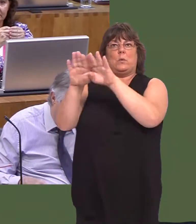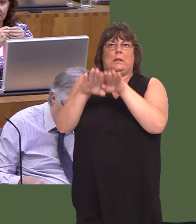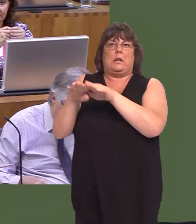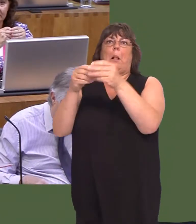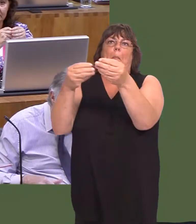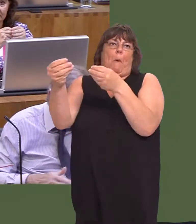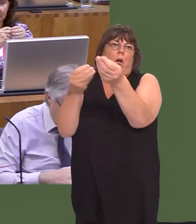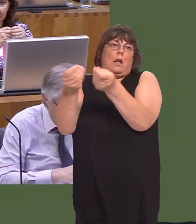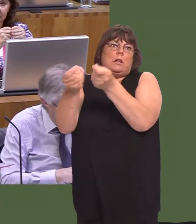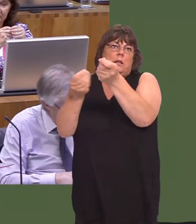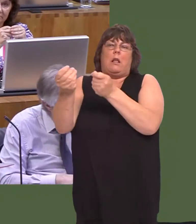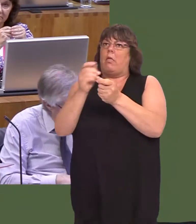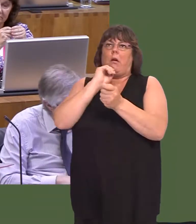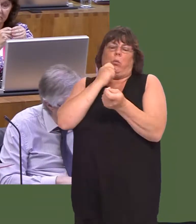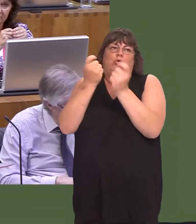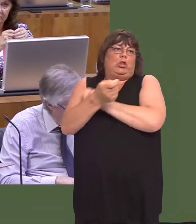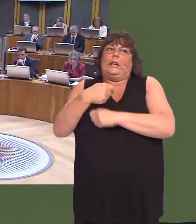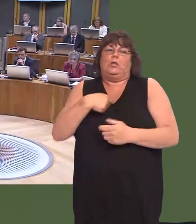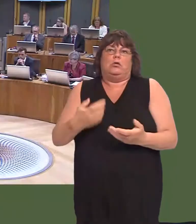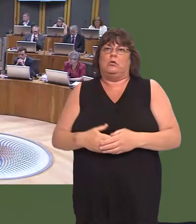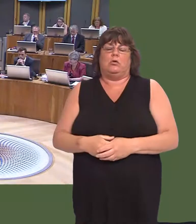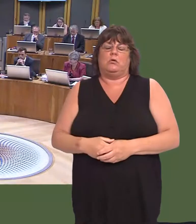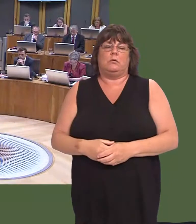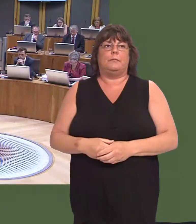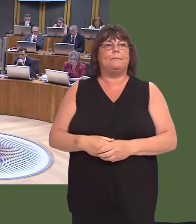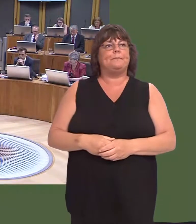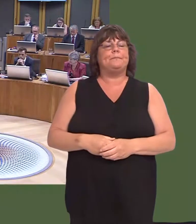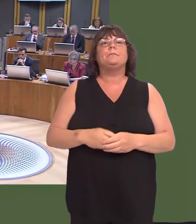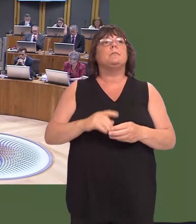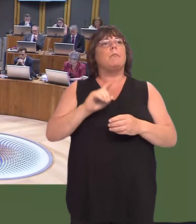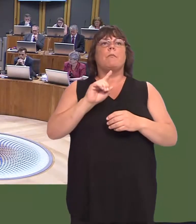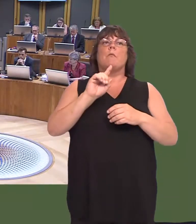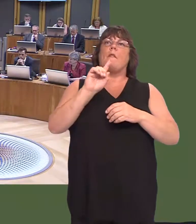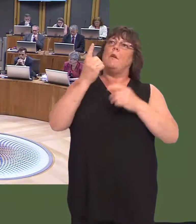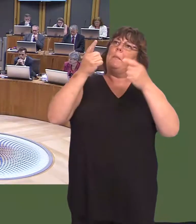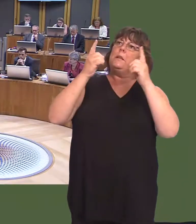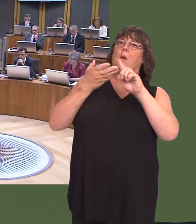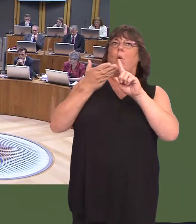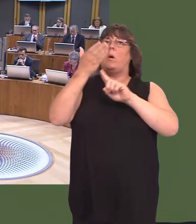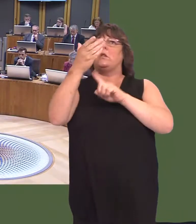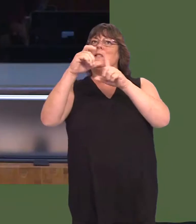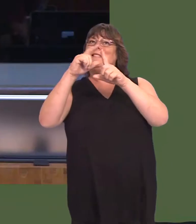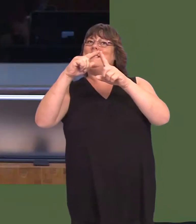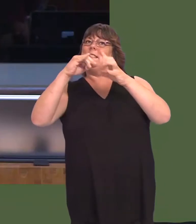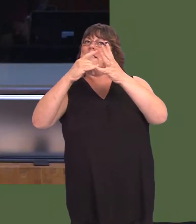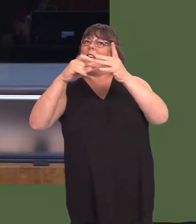That view hasnít changed and nor will it change in the future. Leanne Wood: First Minister, on a visit to Airbus on Deeside, the company told me that